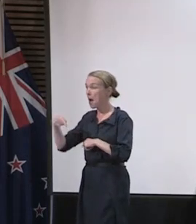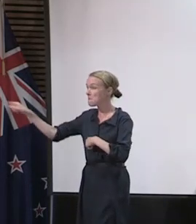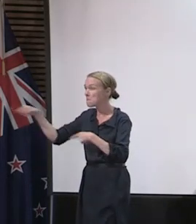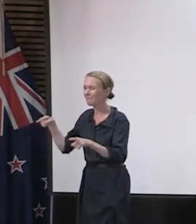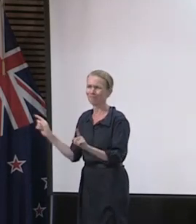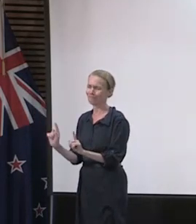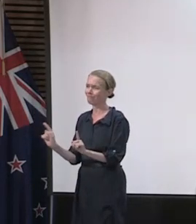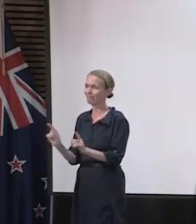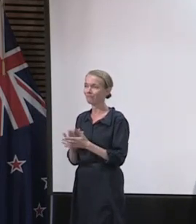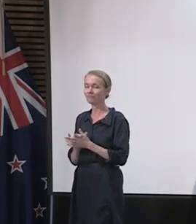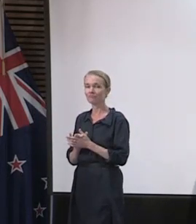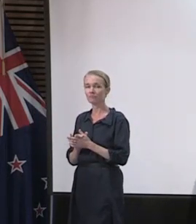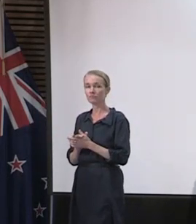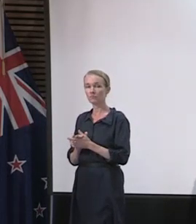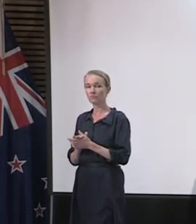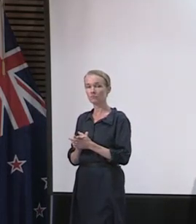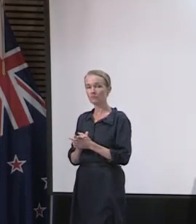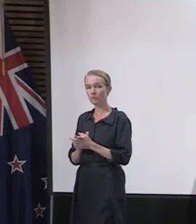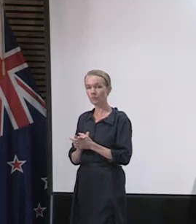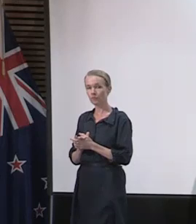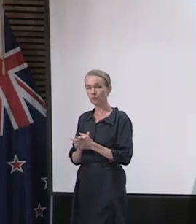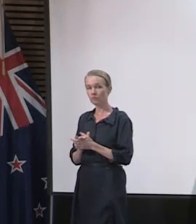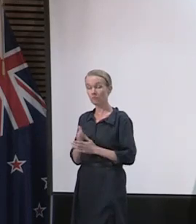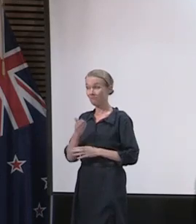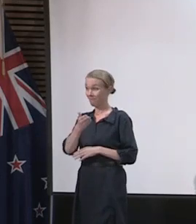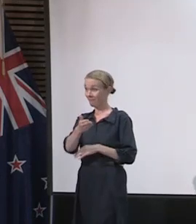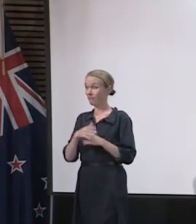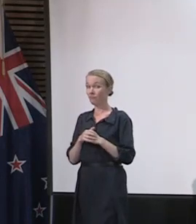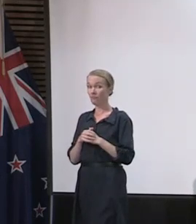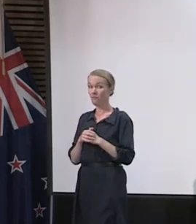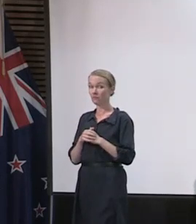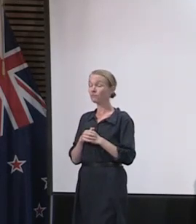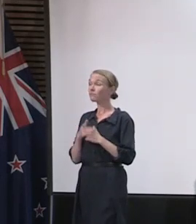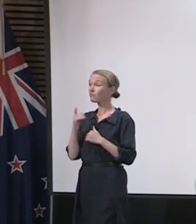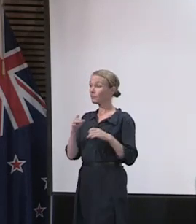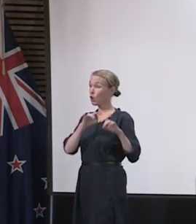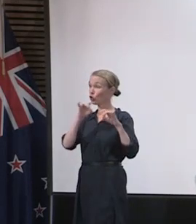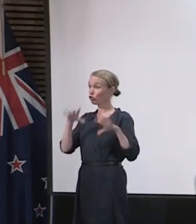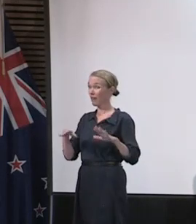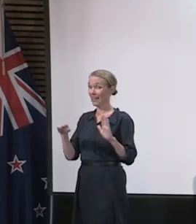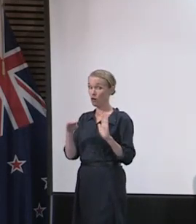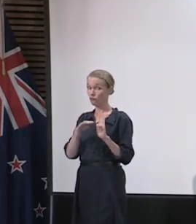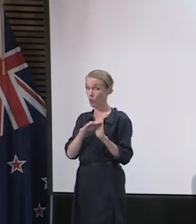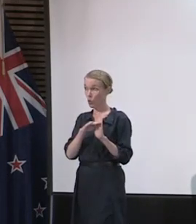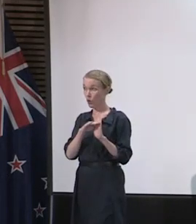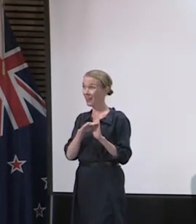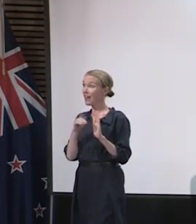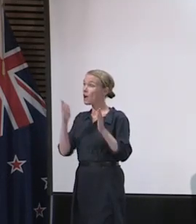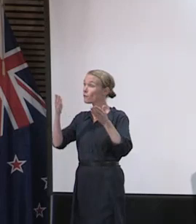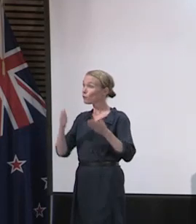New Zealand wants to see a scene like that. In Australia in